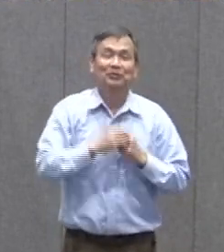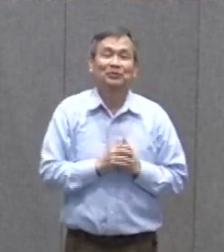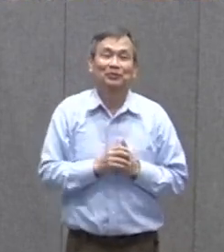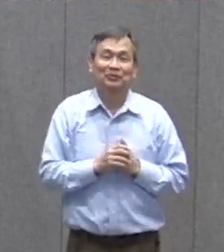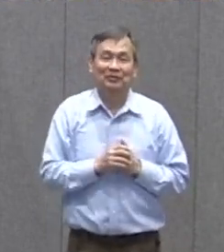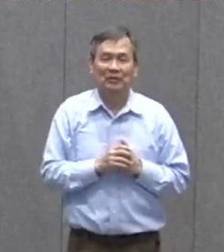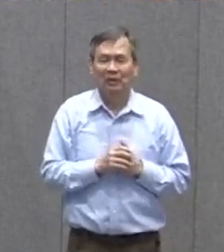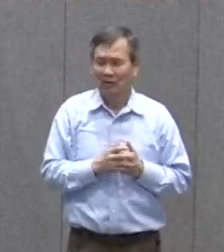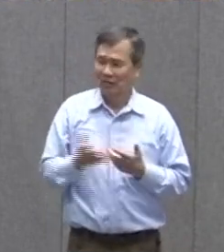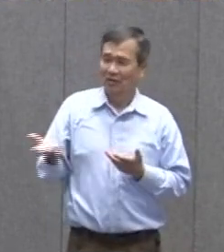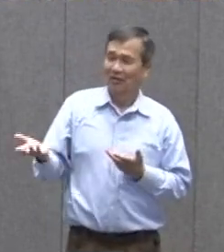Lucky spoon.